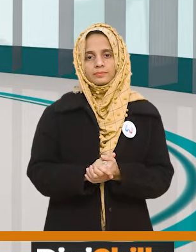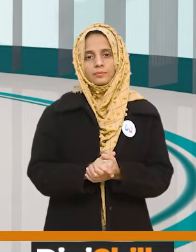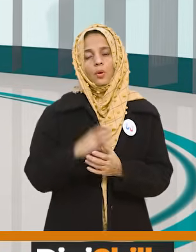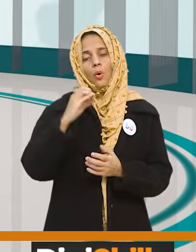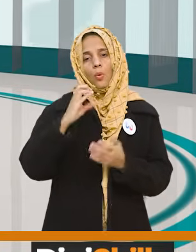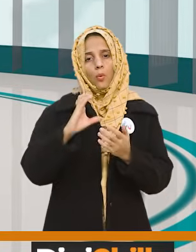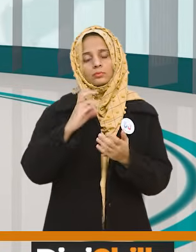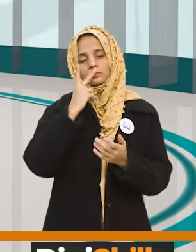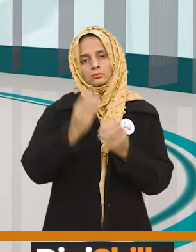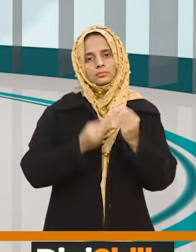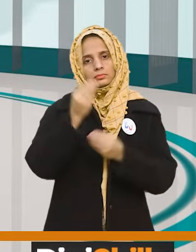You are forced to do it.